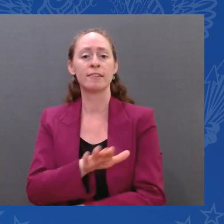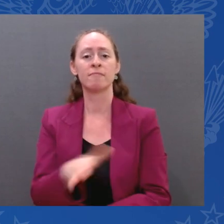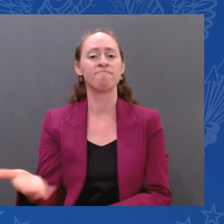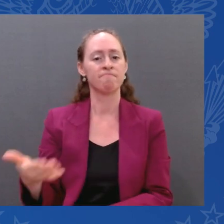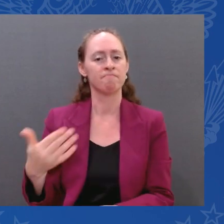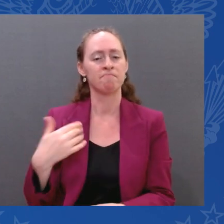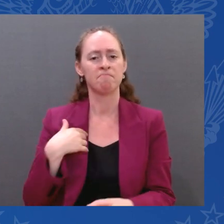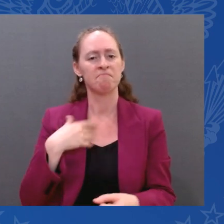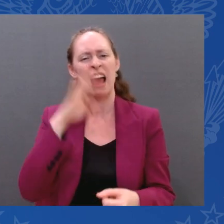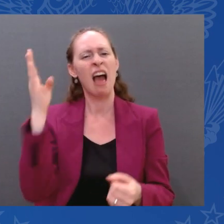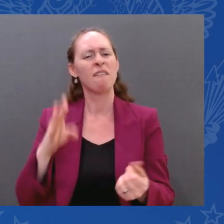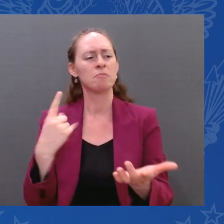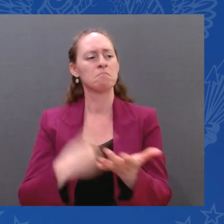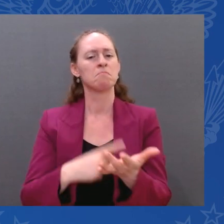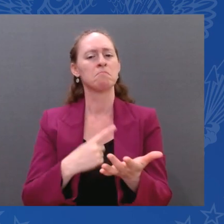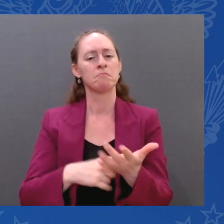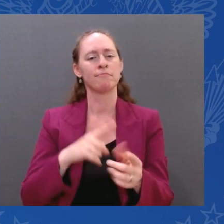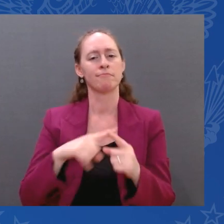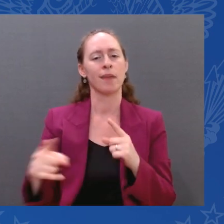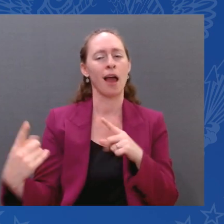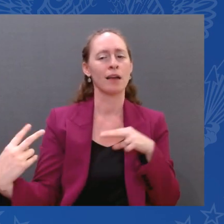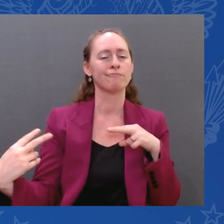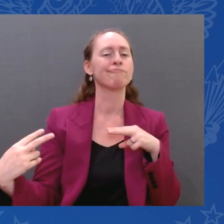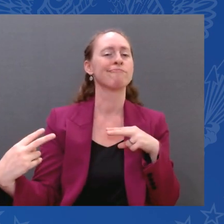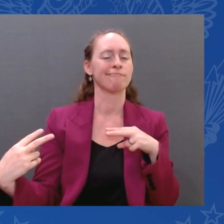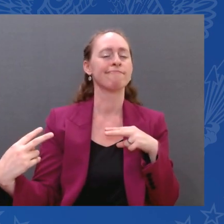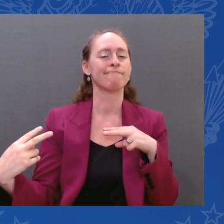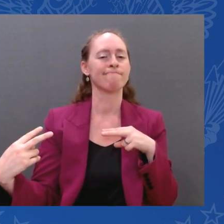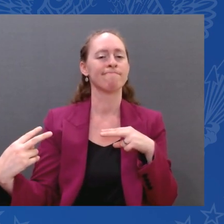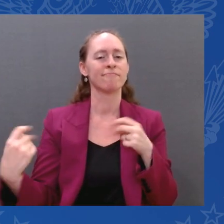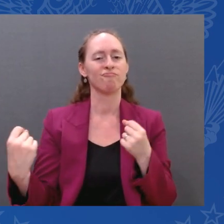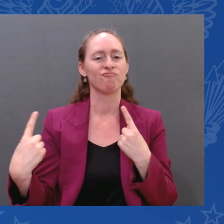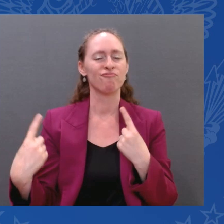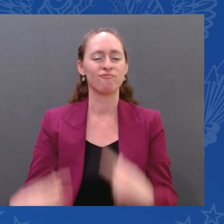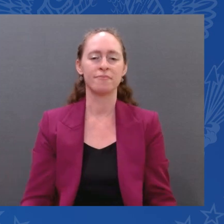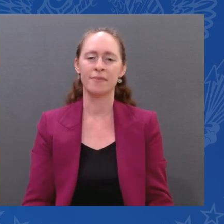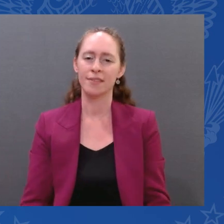We both wanted to make things better for the country that we both loved, and that never wavered.